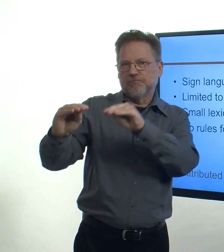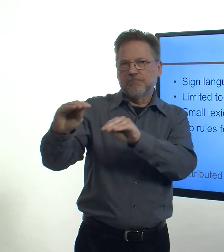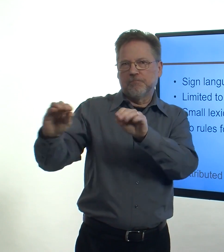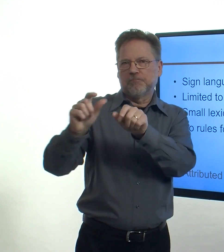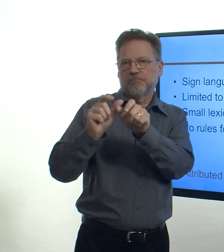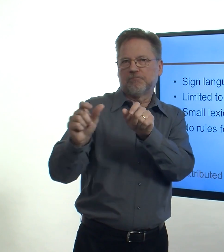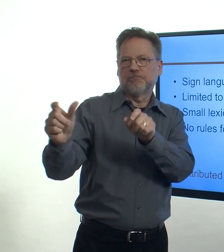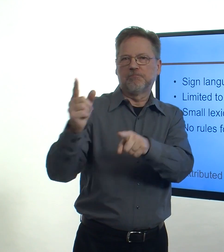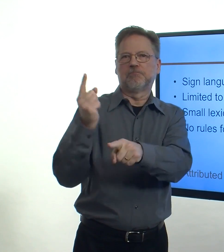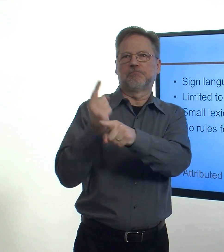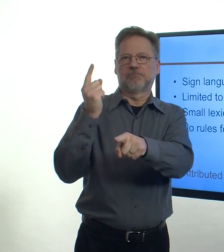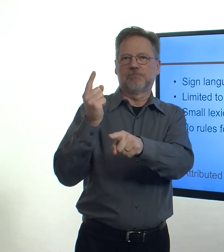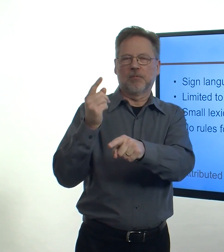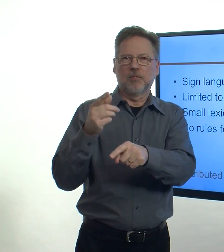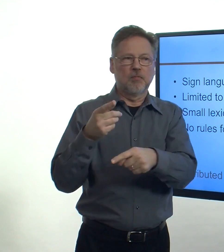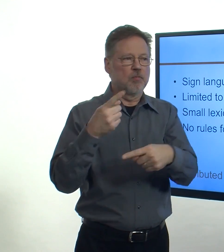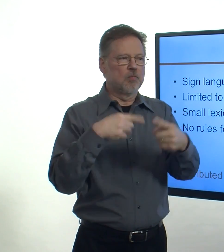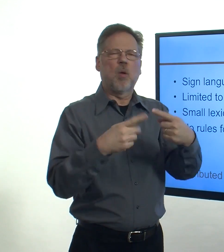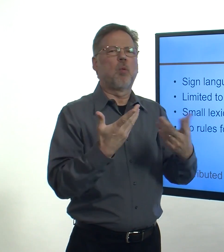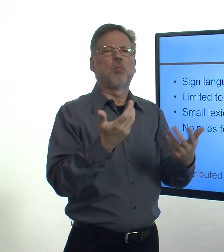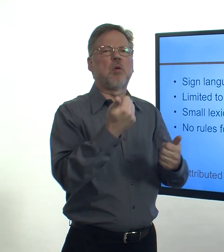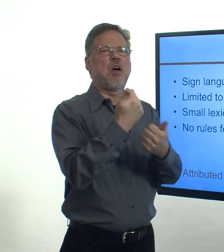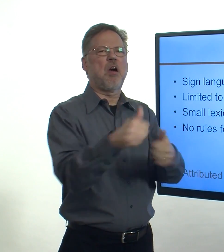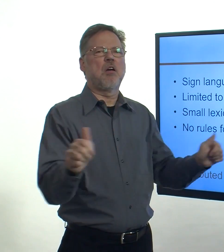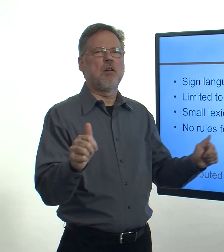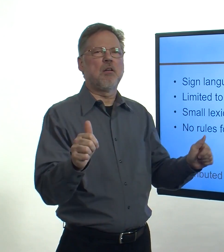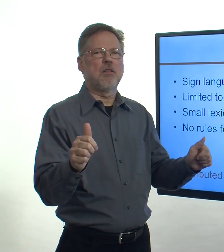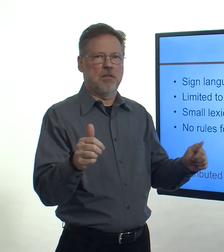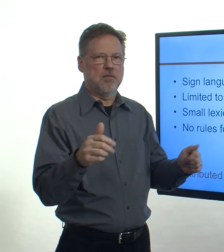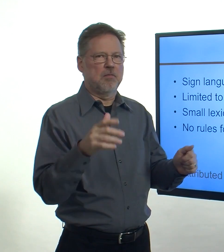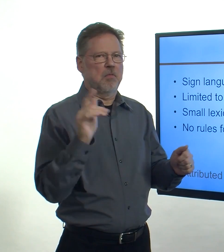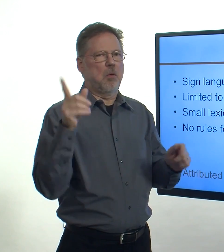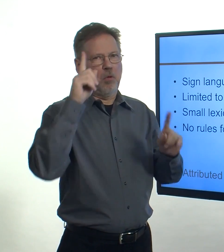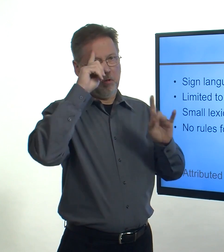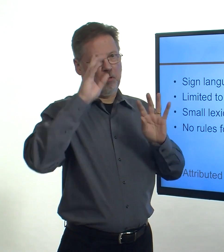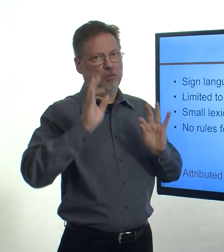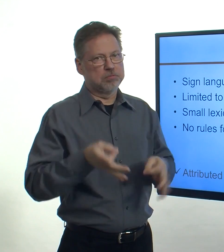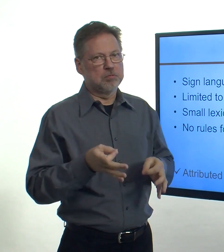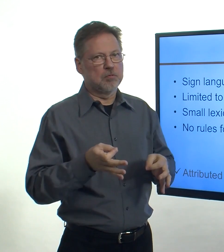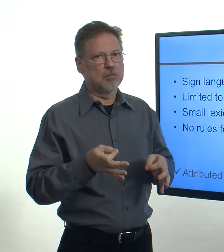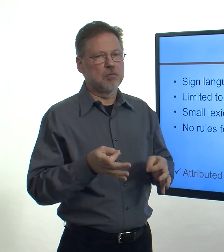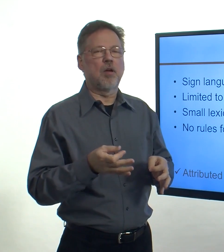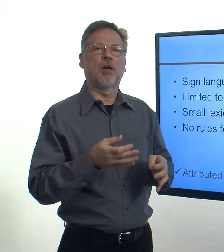words in a correct order. In sign language, the thinking is that anything goes.